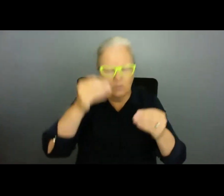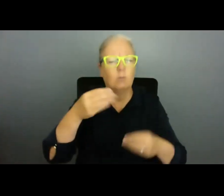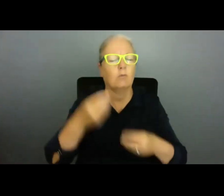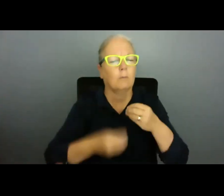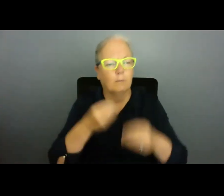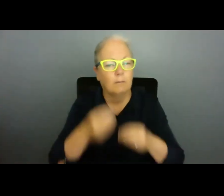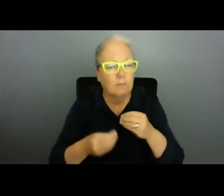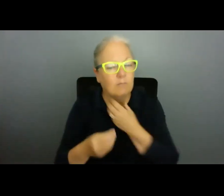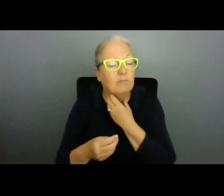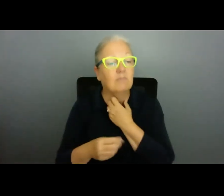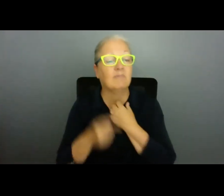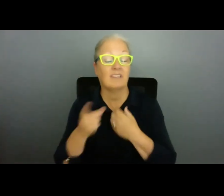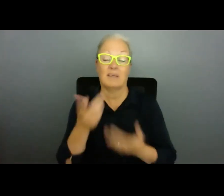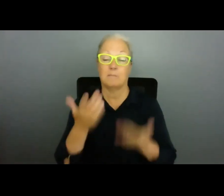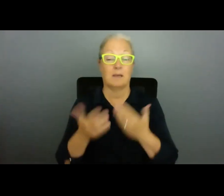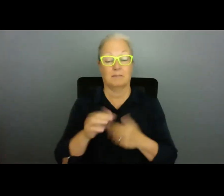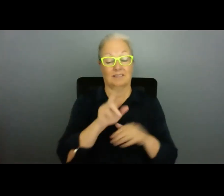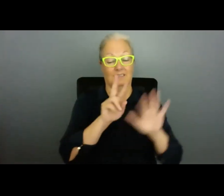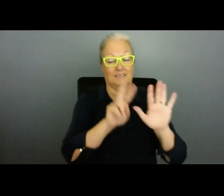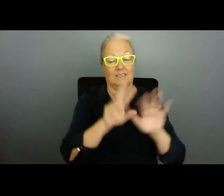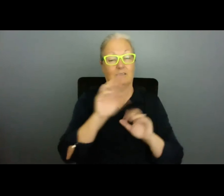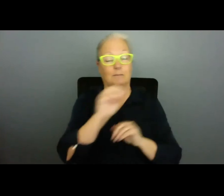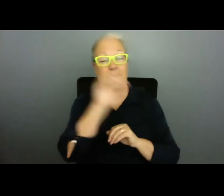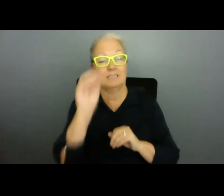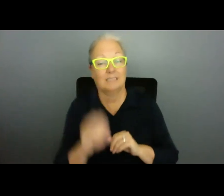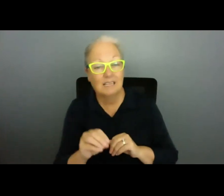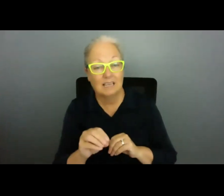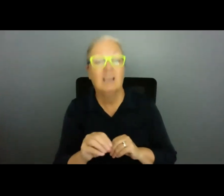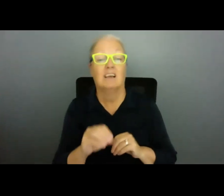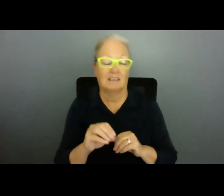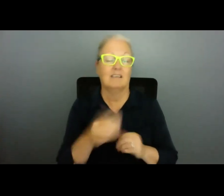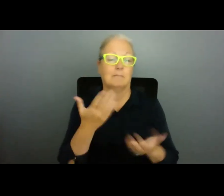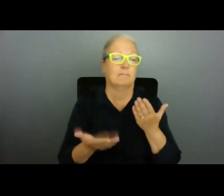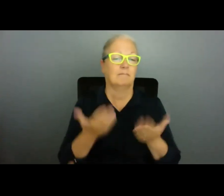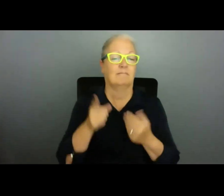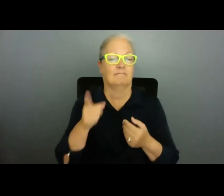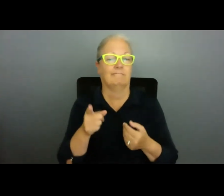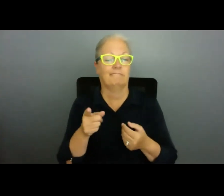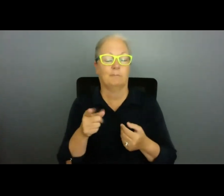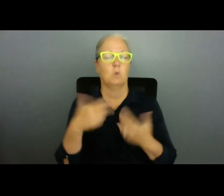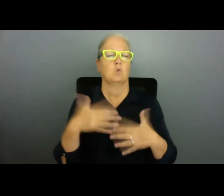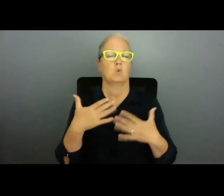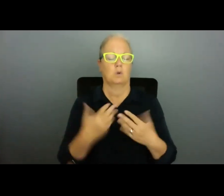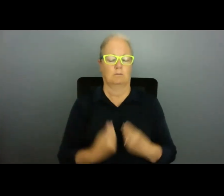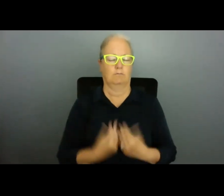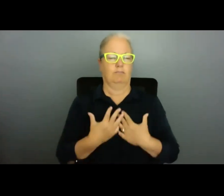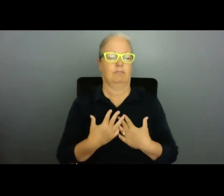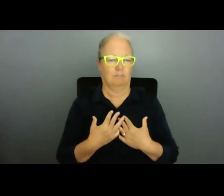covert than people without such impairment the disruptions to education as several people have